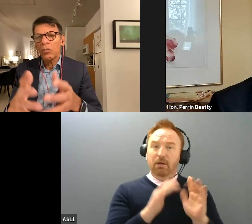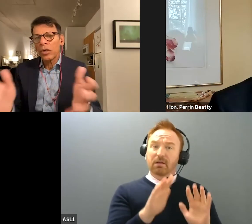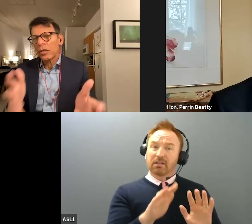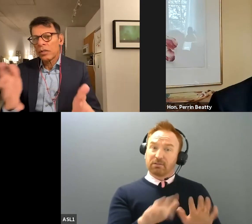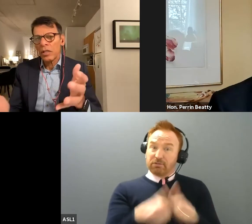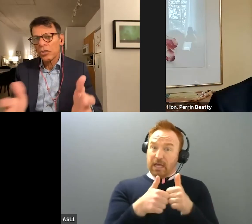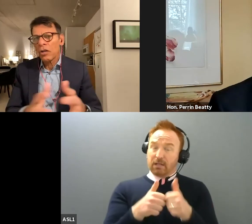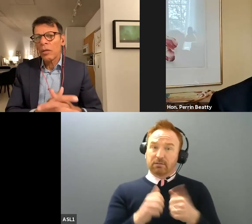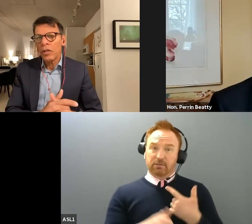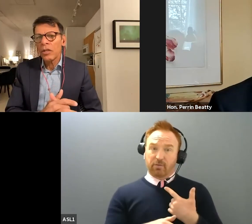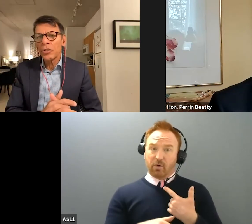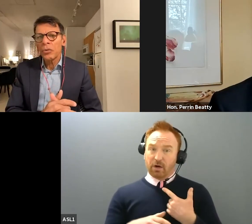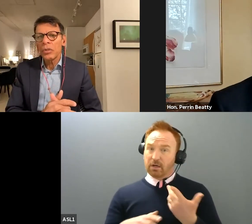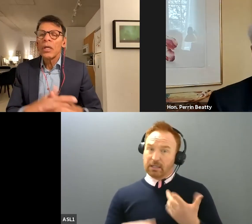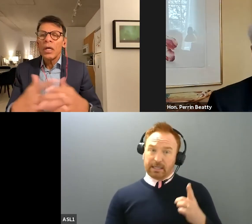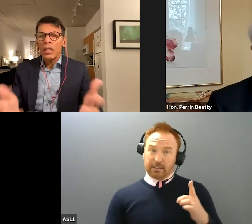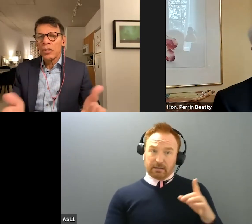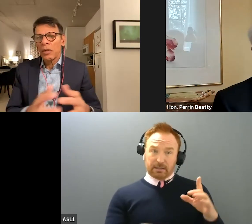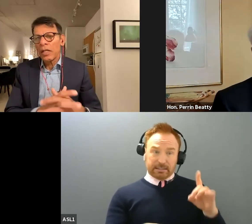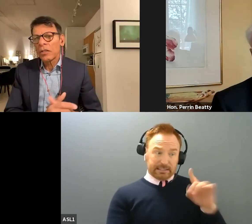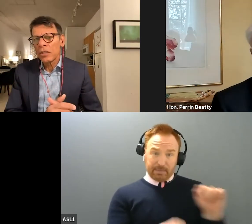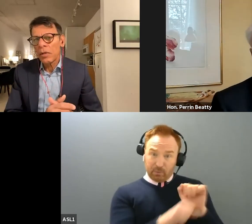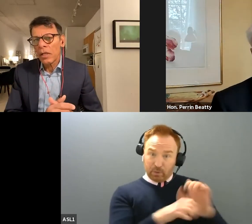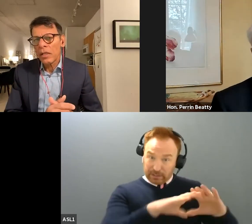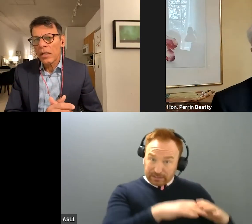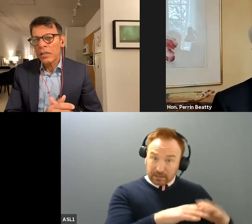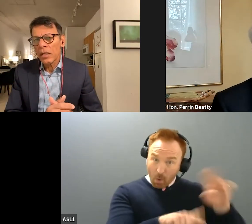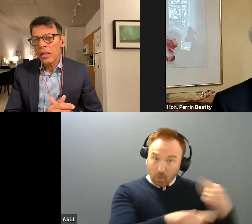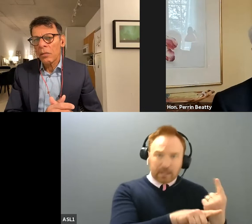workers that are struggling with other issues that is related to disability, that's equally